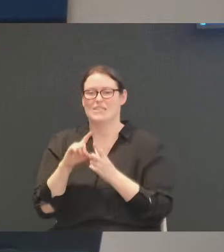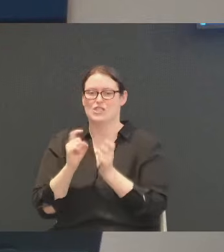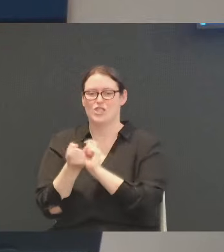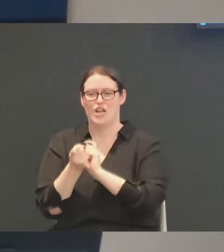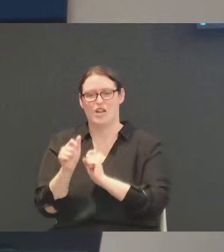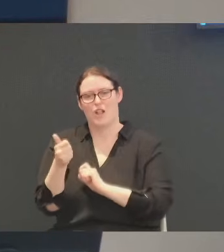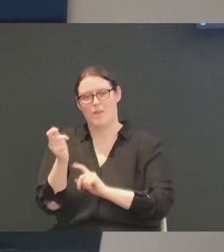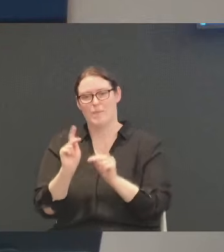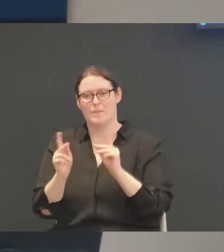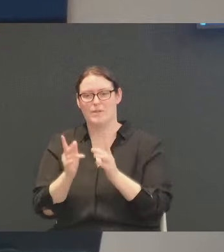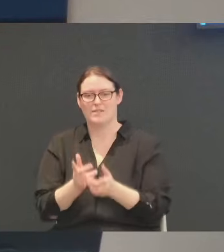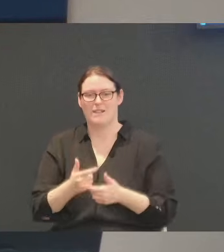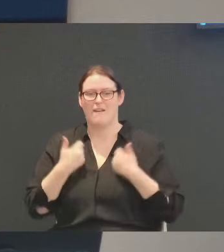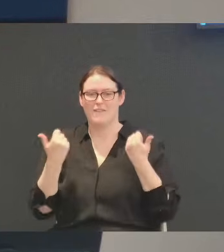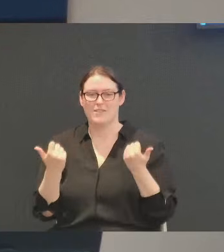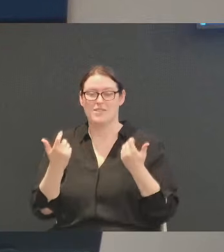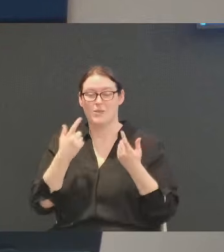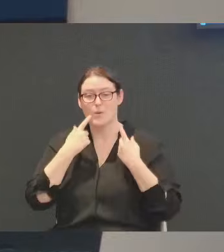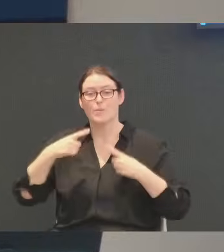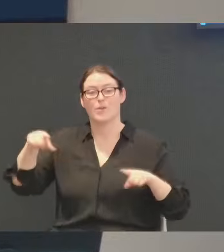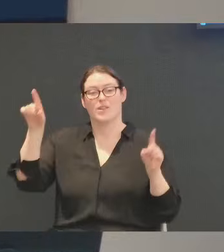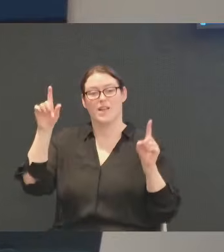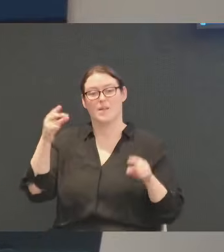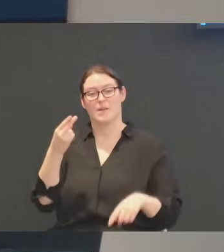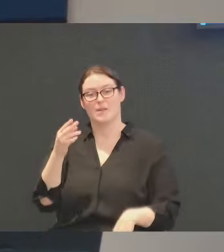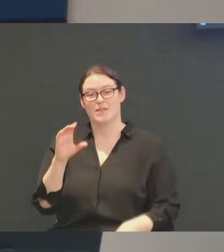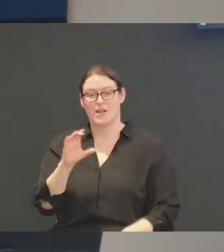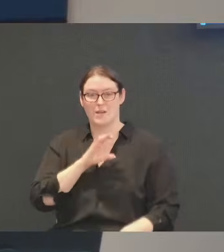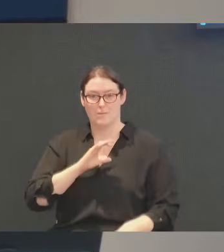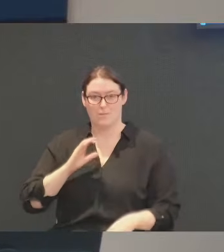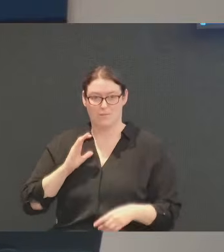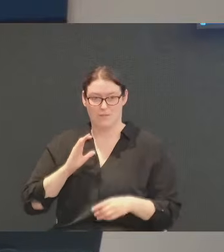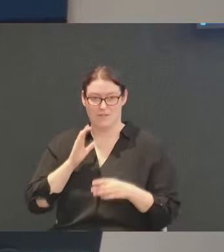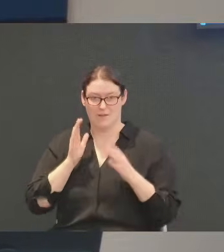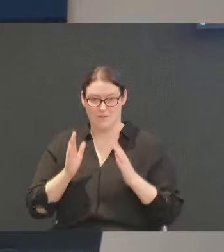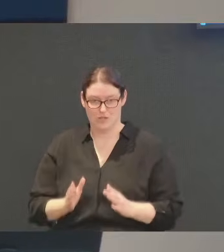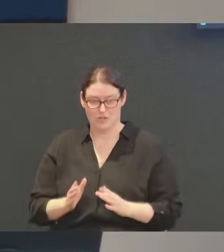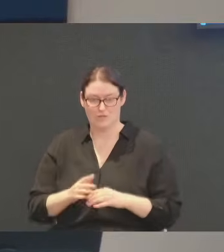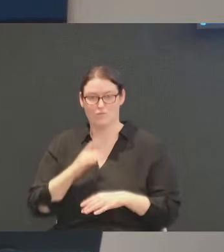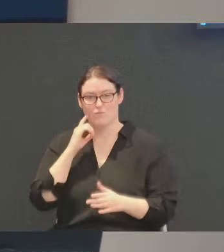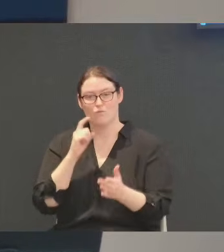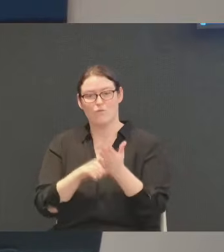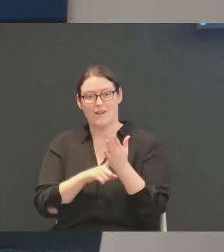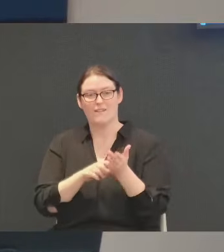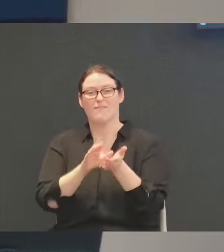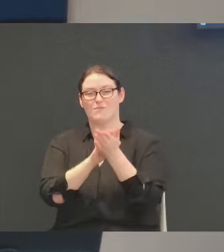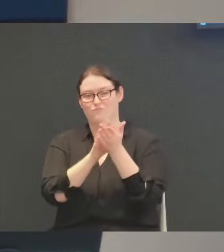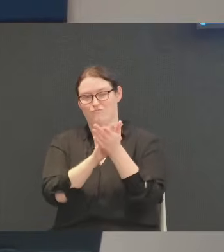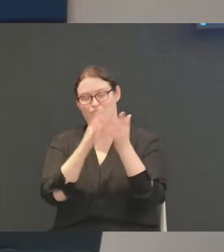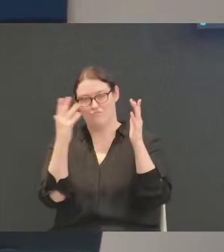be it proclaimed that Hamilton County Board of County Commissioners recognizes and congratulates